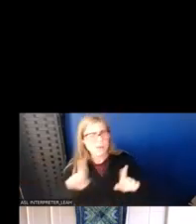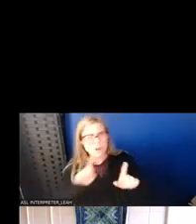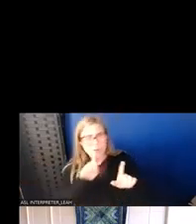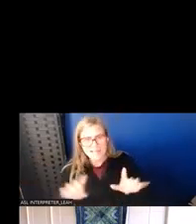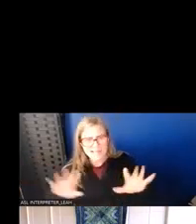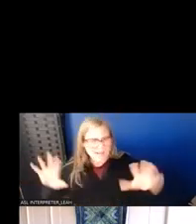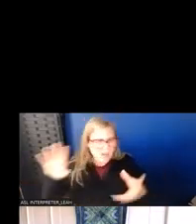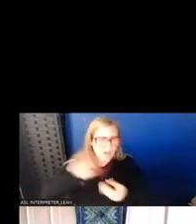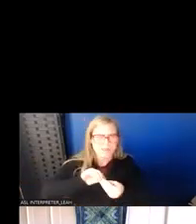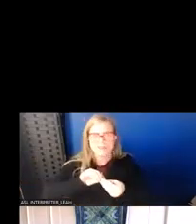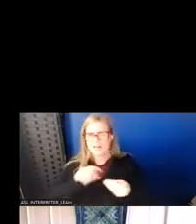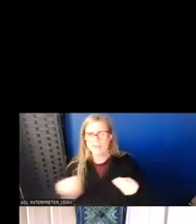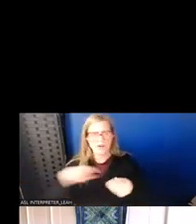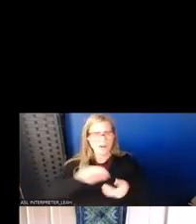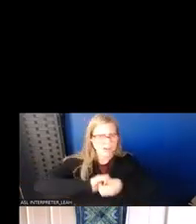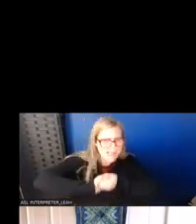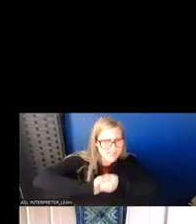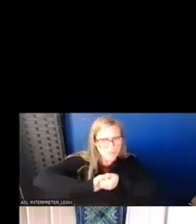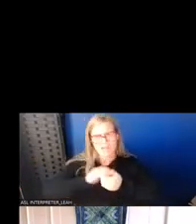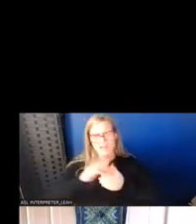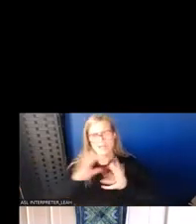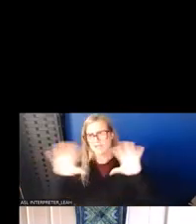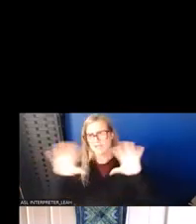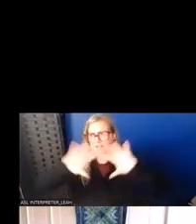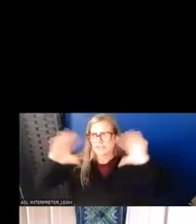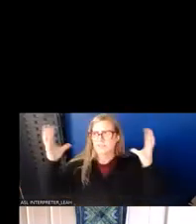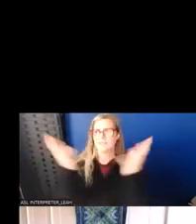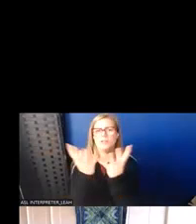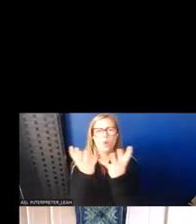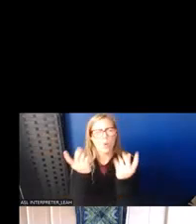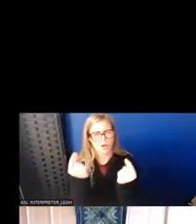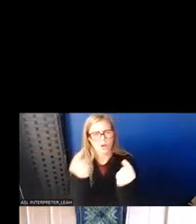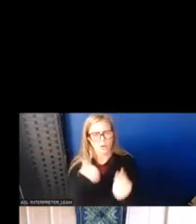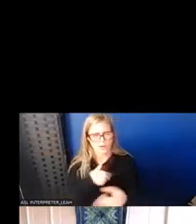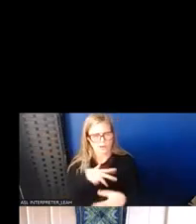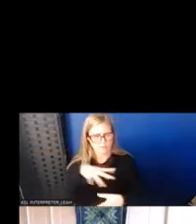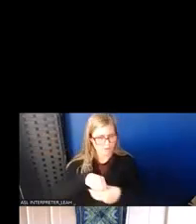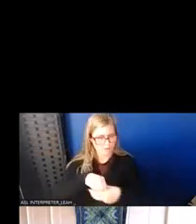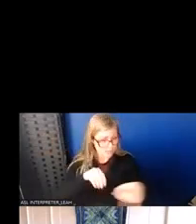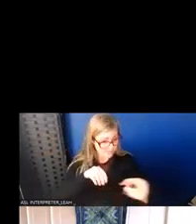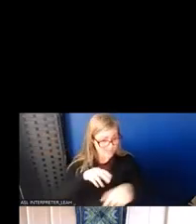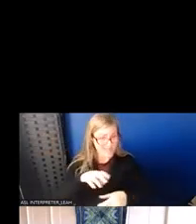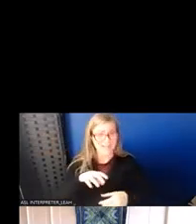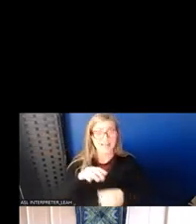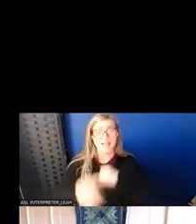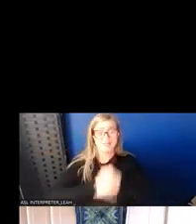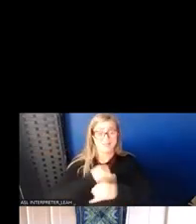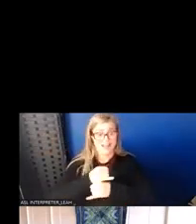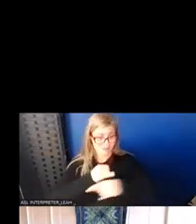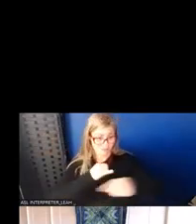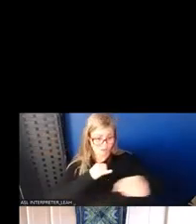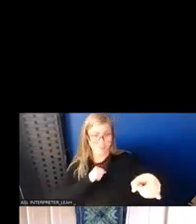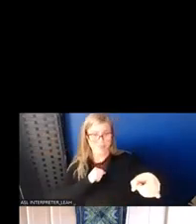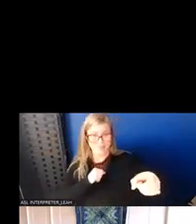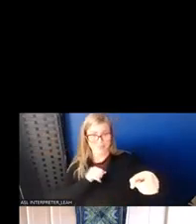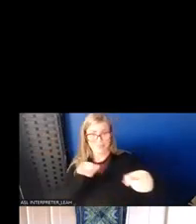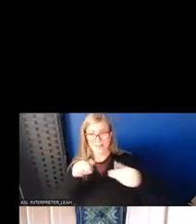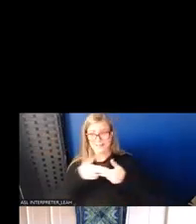And so this figure just shows what international collaboration looks like. So we're not just adding more authors, we're not just adding